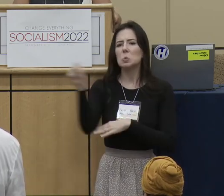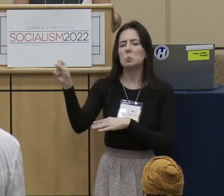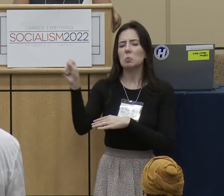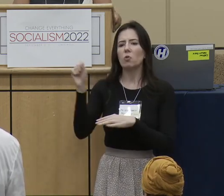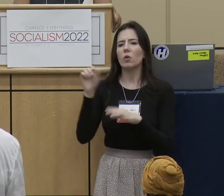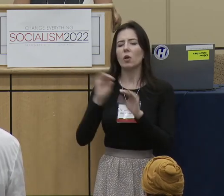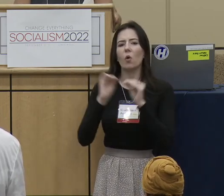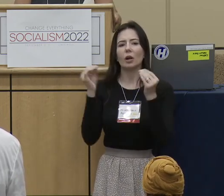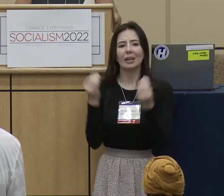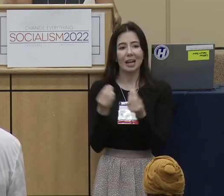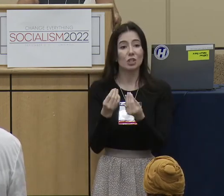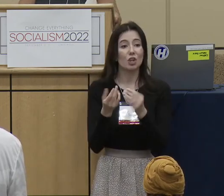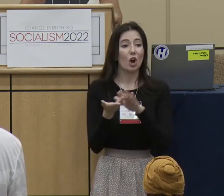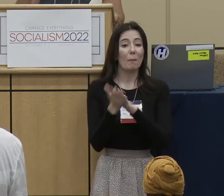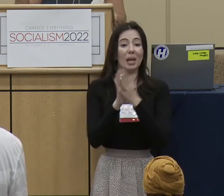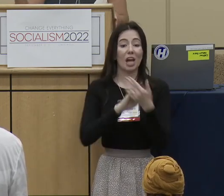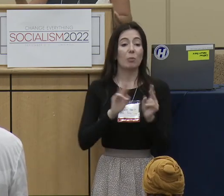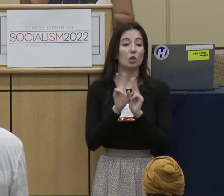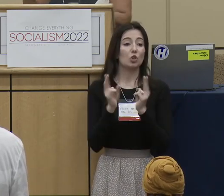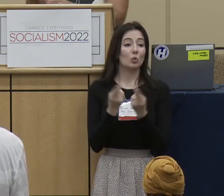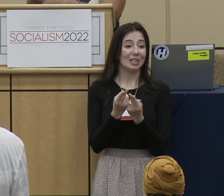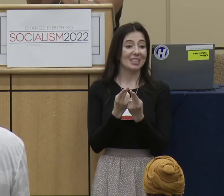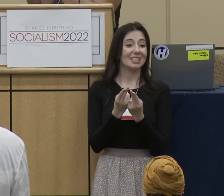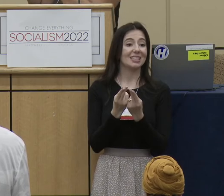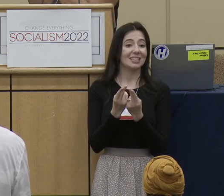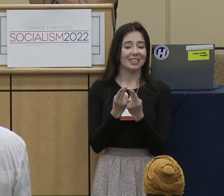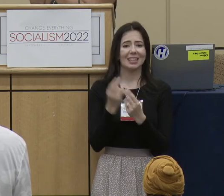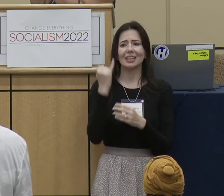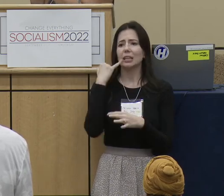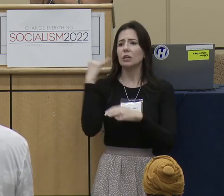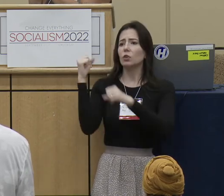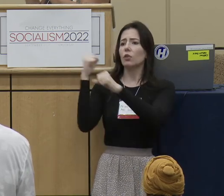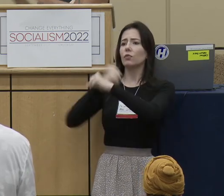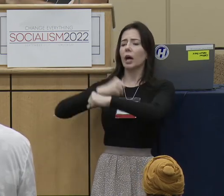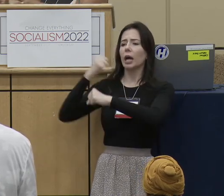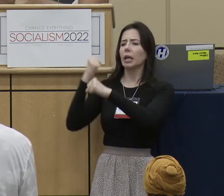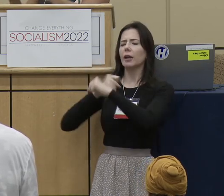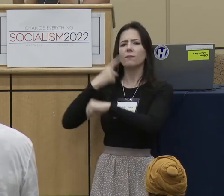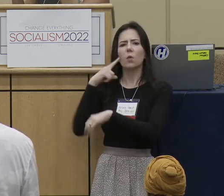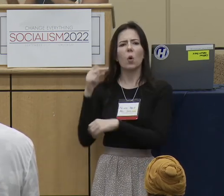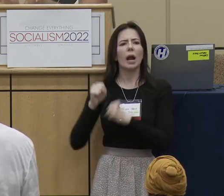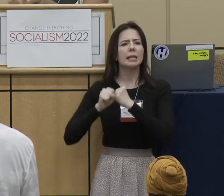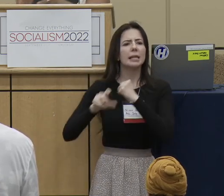I think maybe what else is embedded, like a lot of big movement organizations are getting unionized. So, if